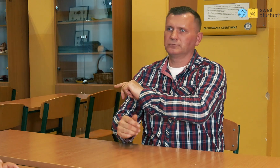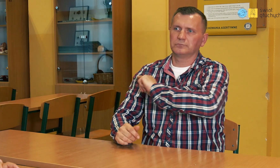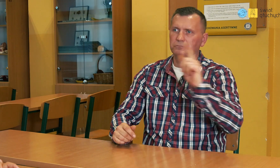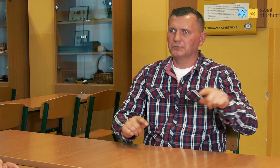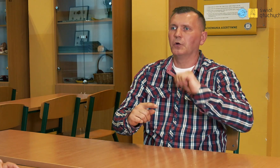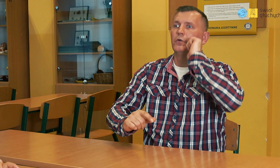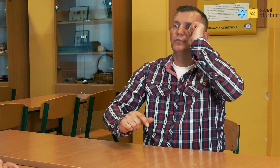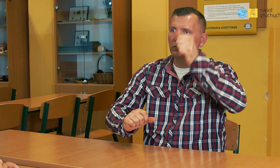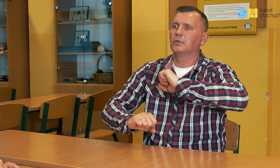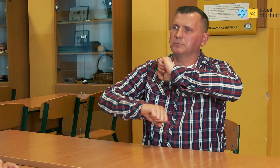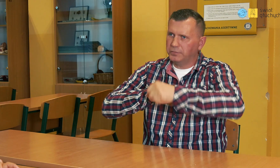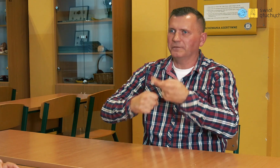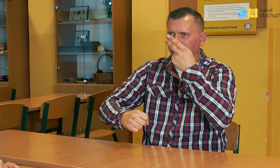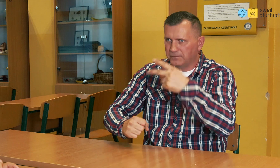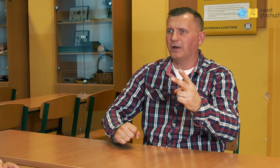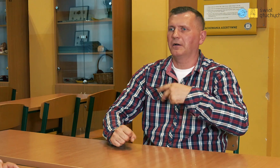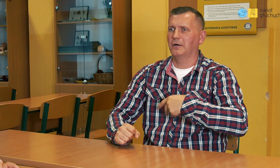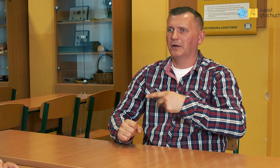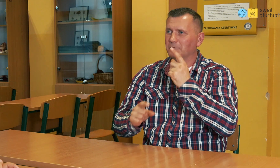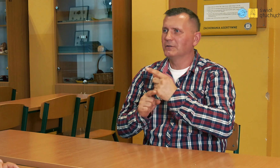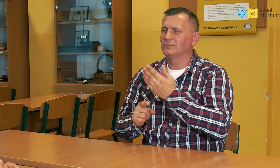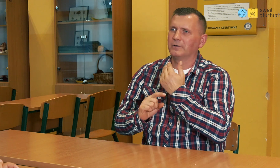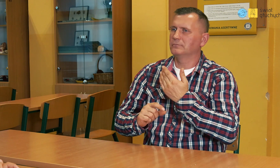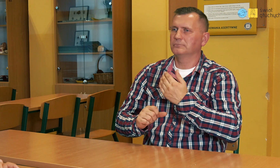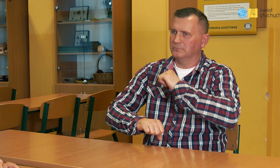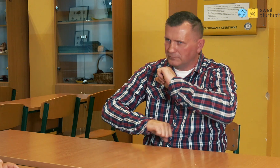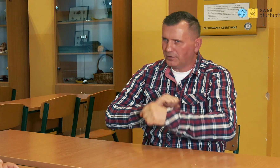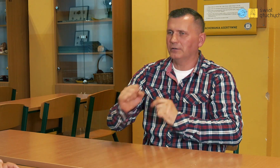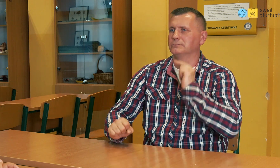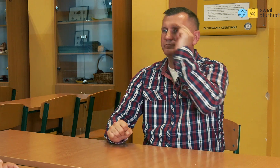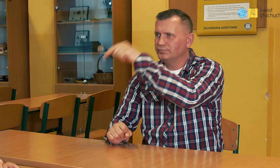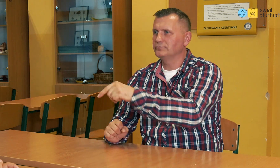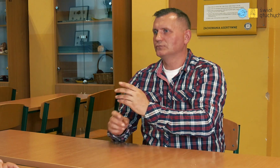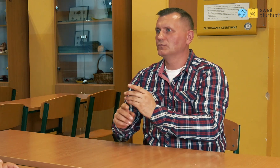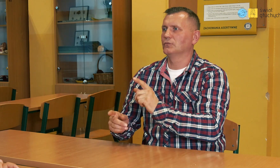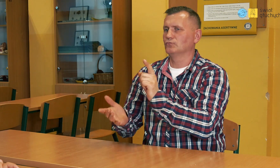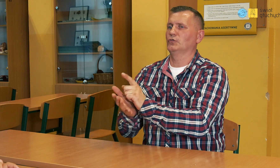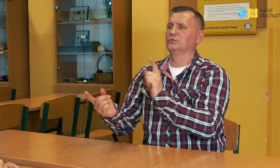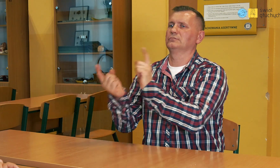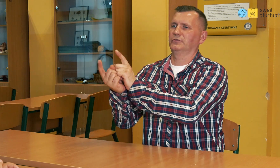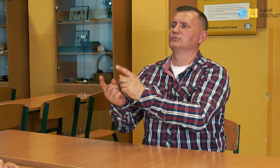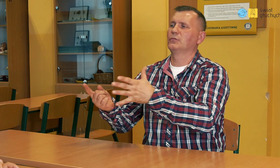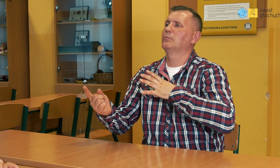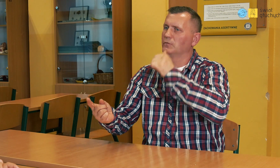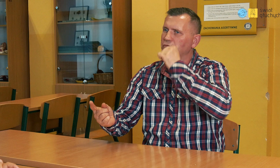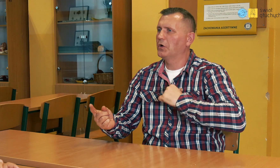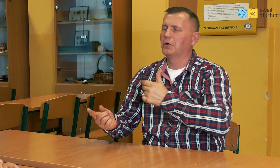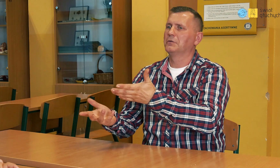The next day, we would go to their place again. If we managed to meet, we would ask where they were yesterday.